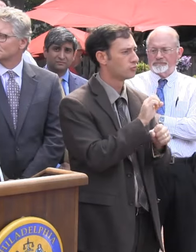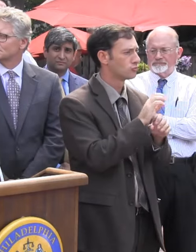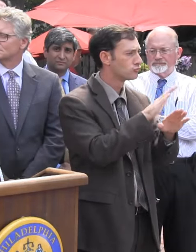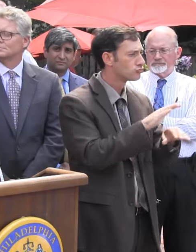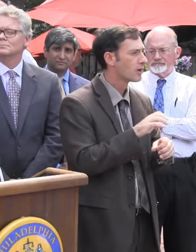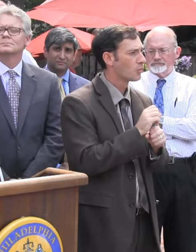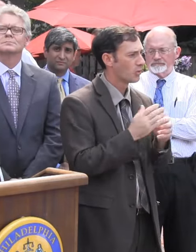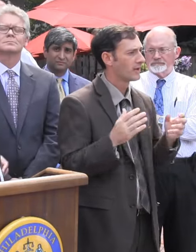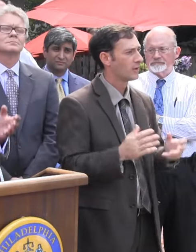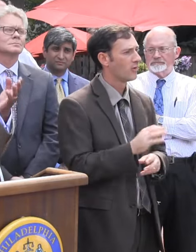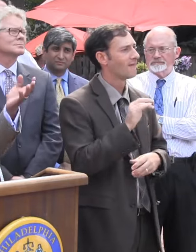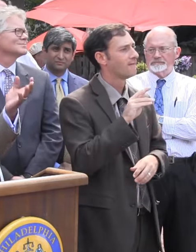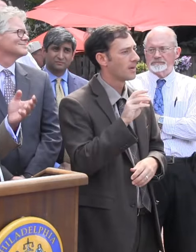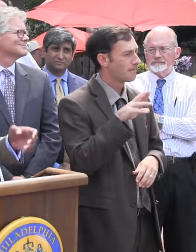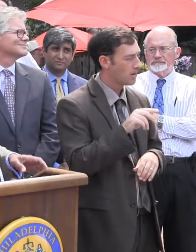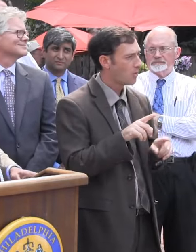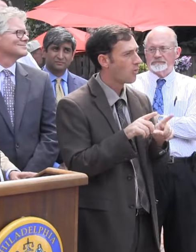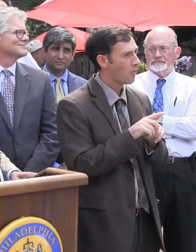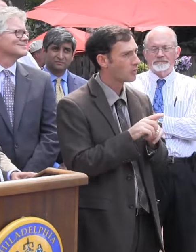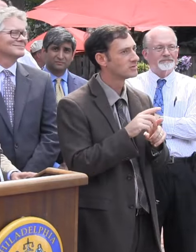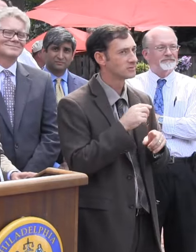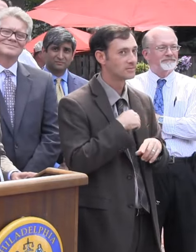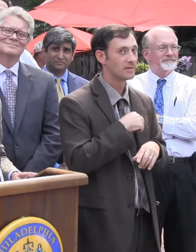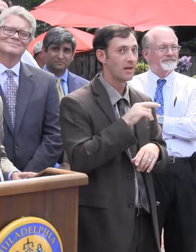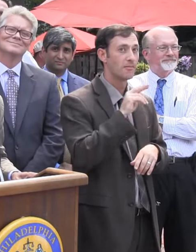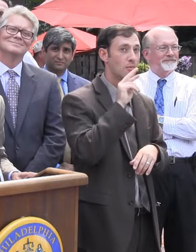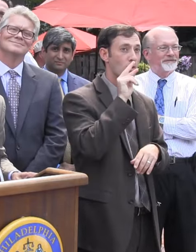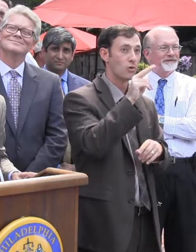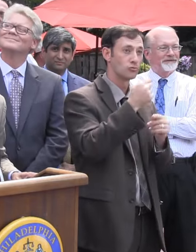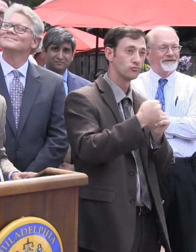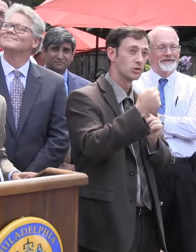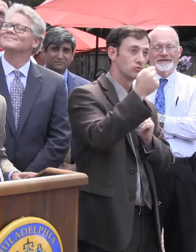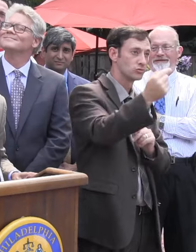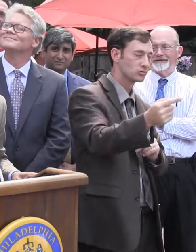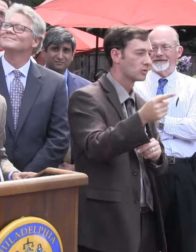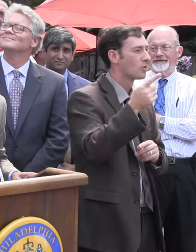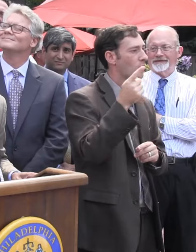in Fairmount but I'm also looking at one right across the street. I certainly want to recognize